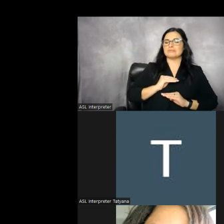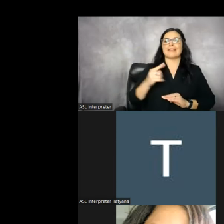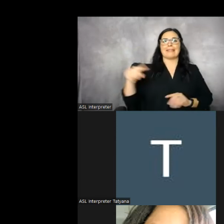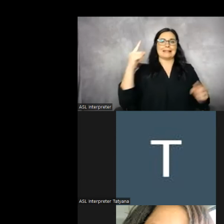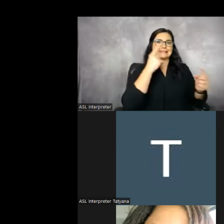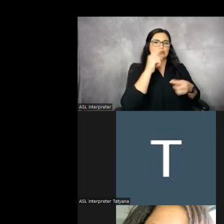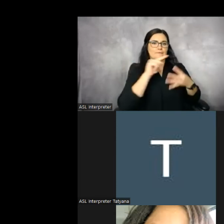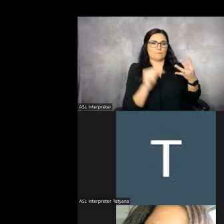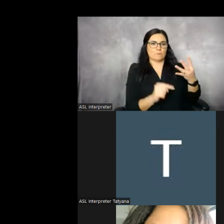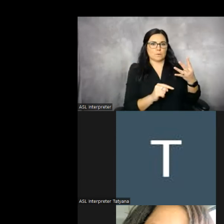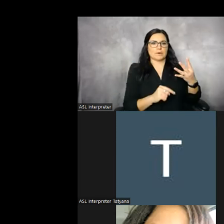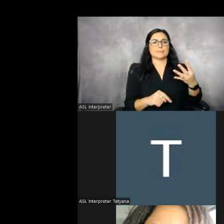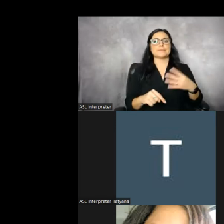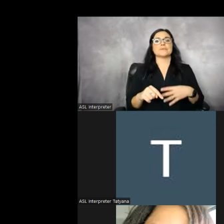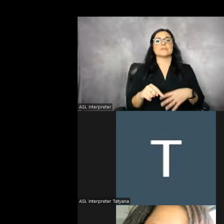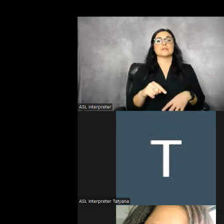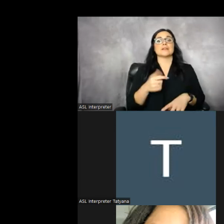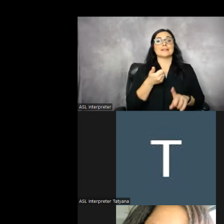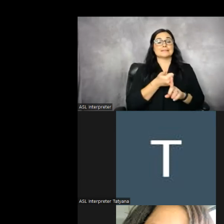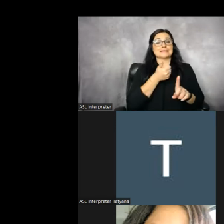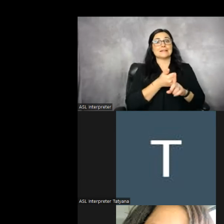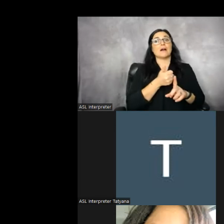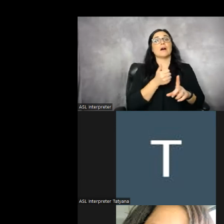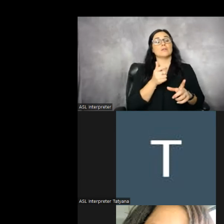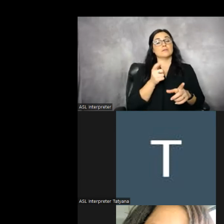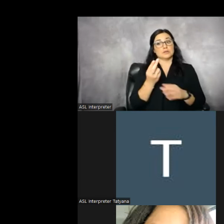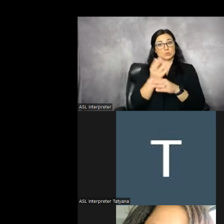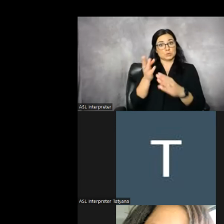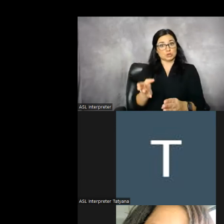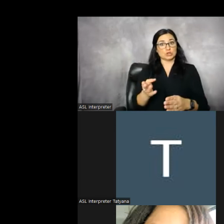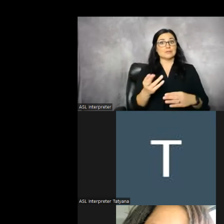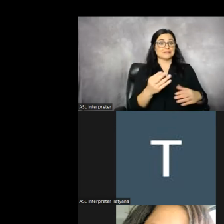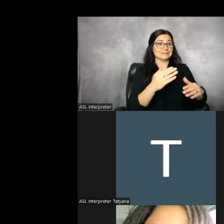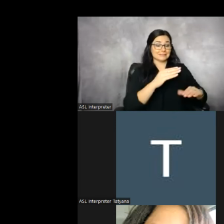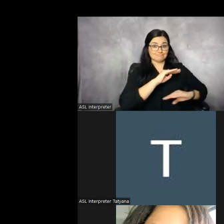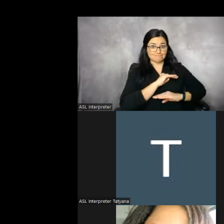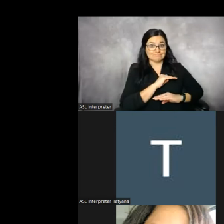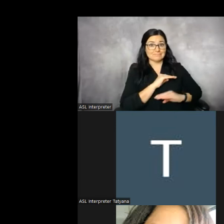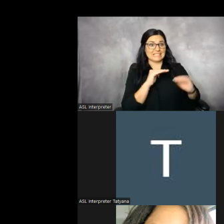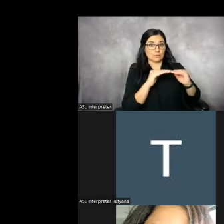Was it equally effective for the end users that were impacted. So, the first is availability.